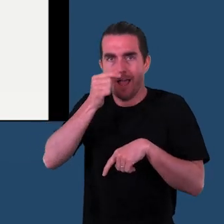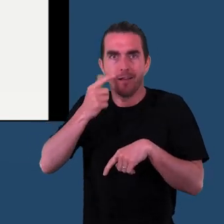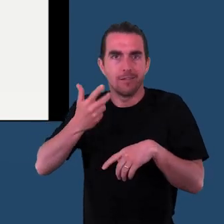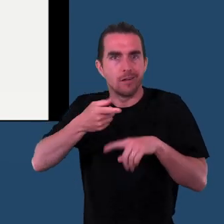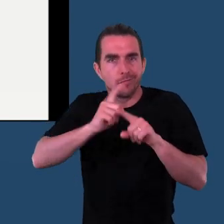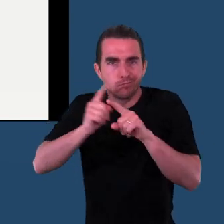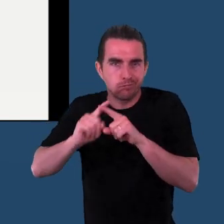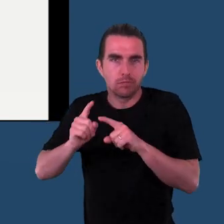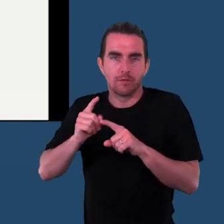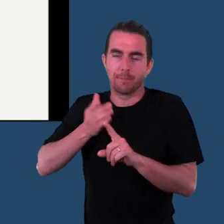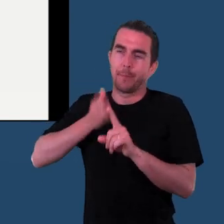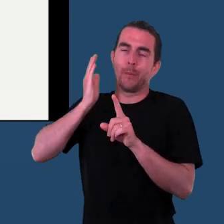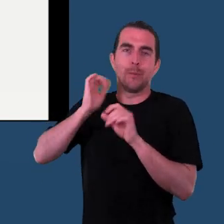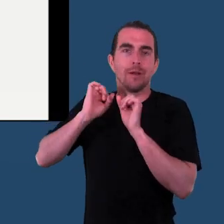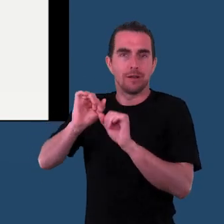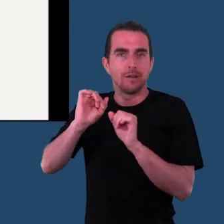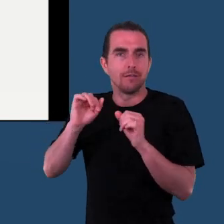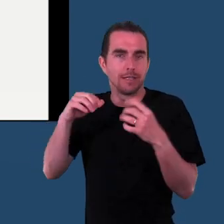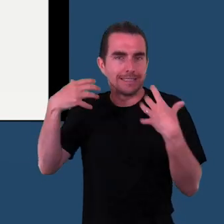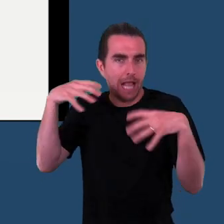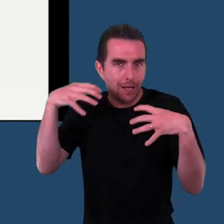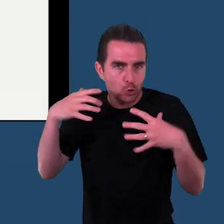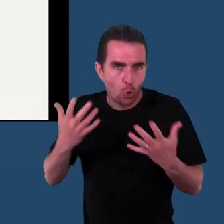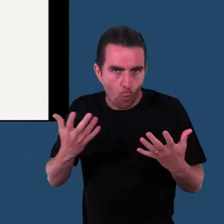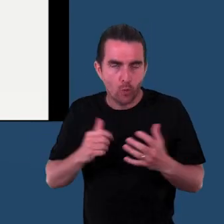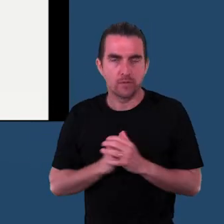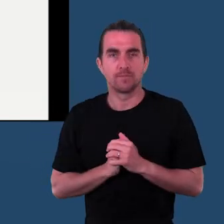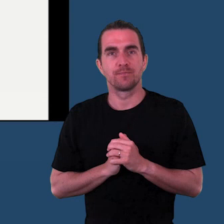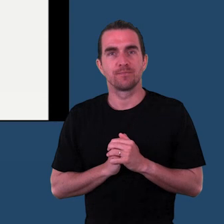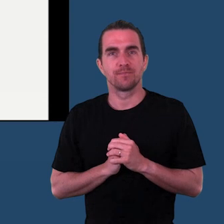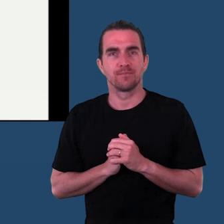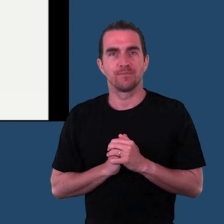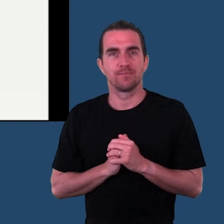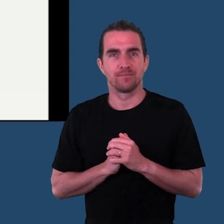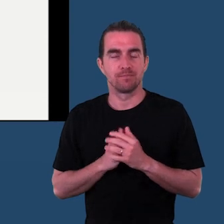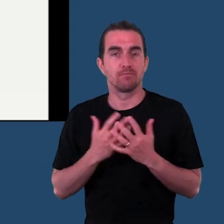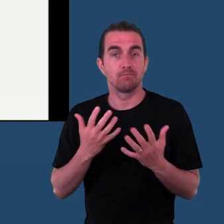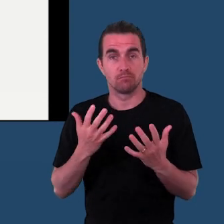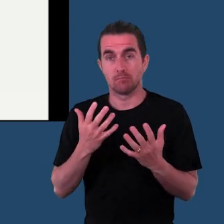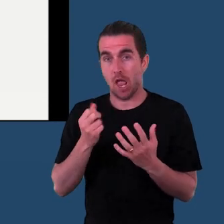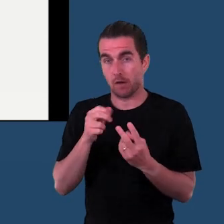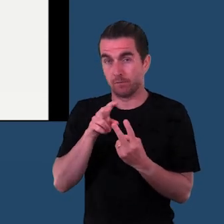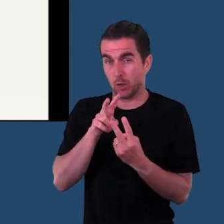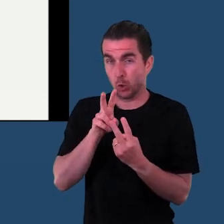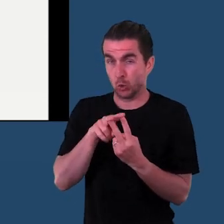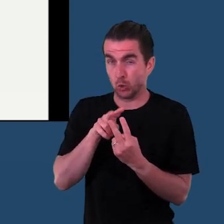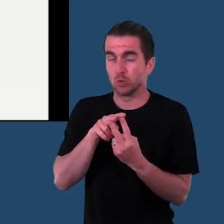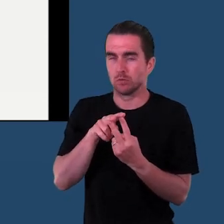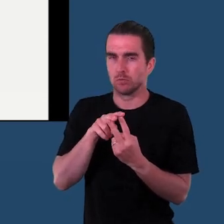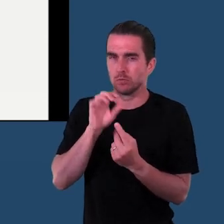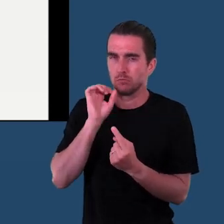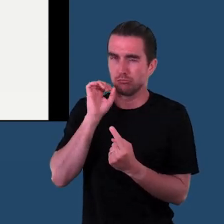There are a number of other features that define dinosaurs, but those two parts are the main things